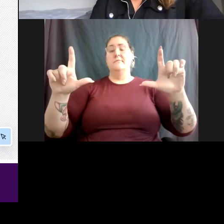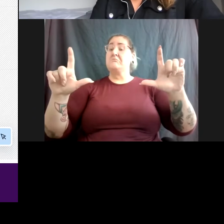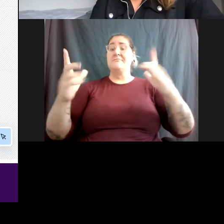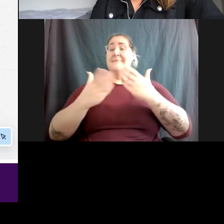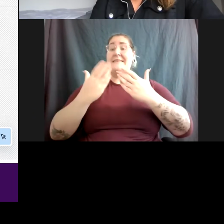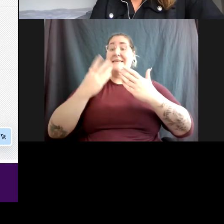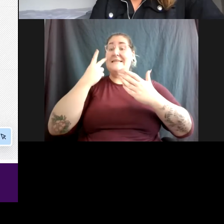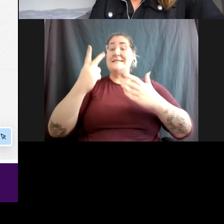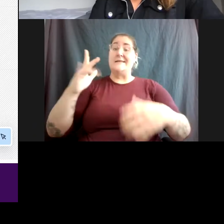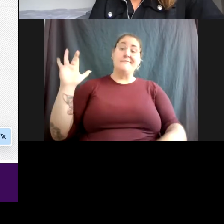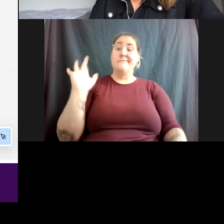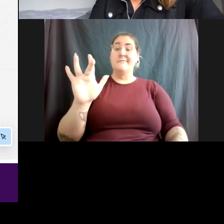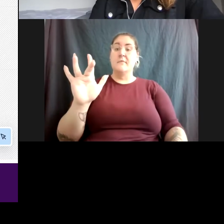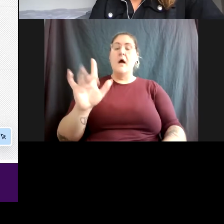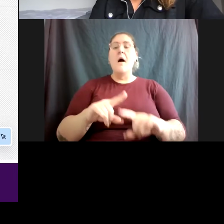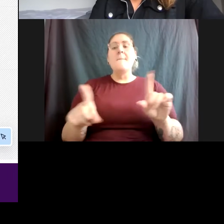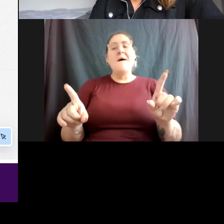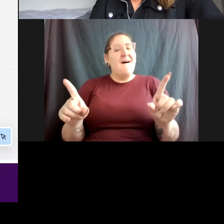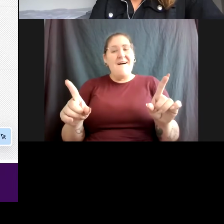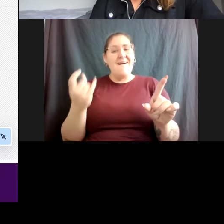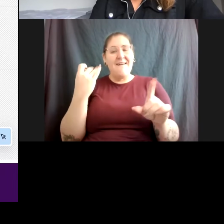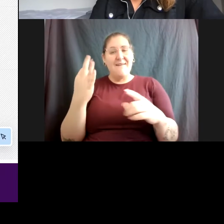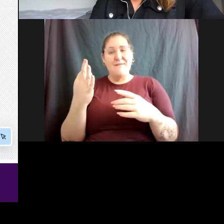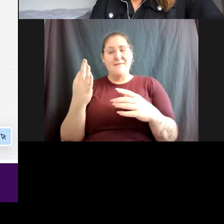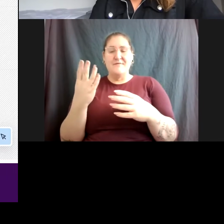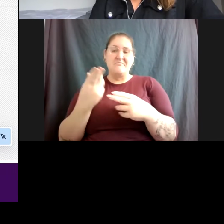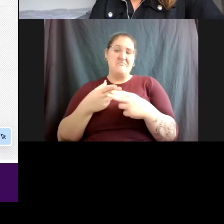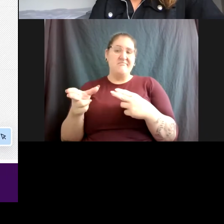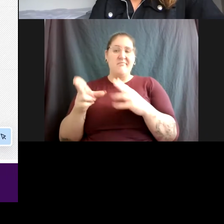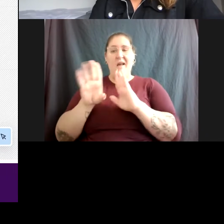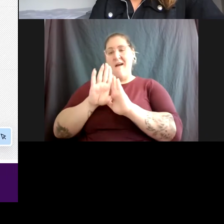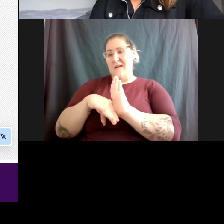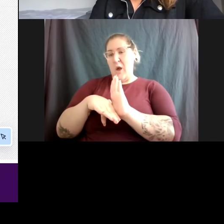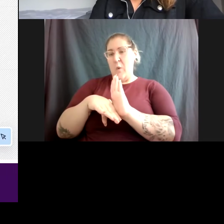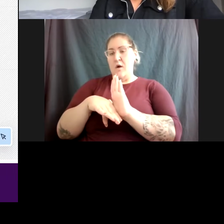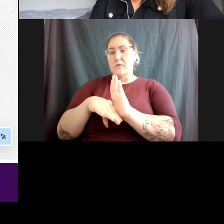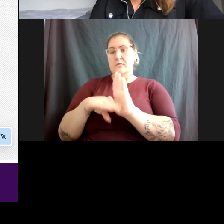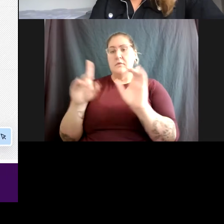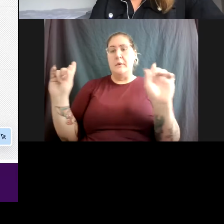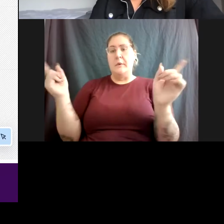target size. But, if you have a meeting for an half an hour, then you are going to have a very small touch